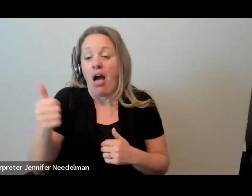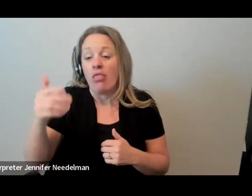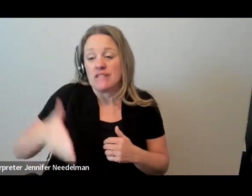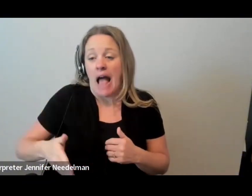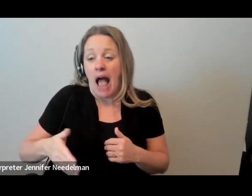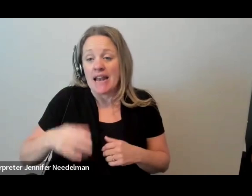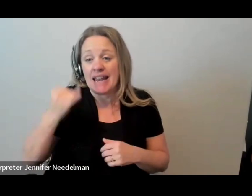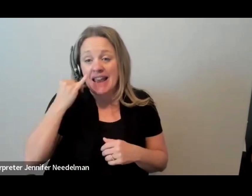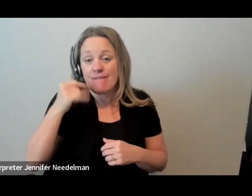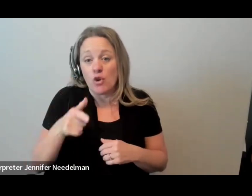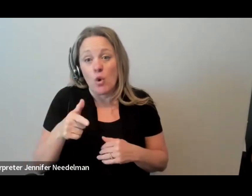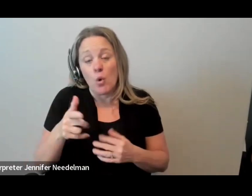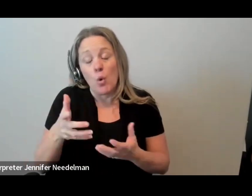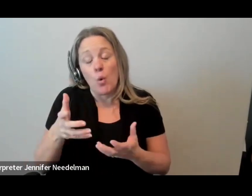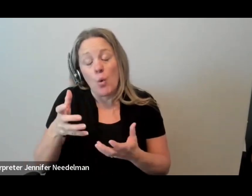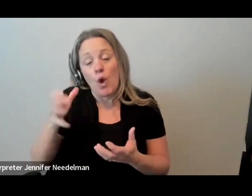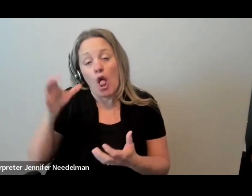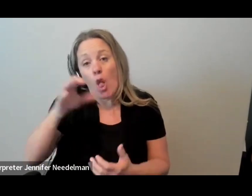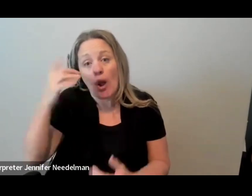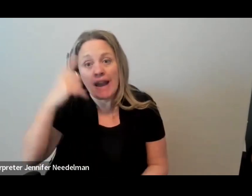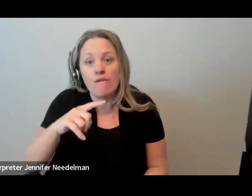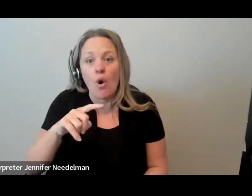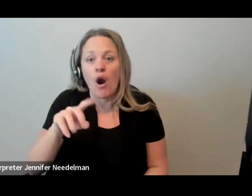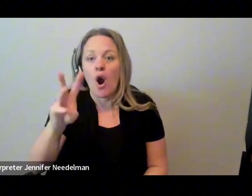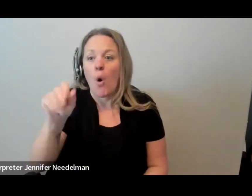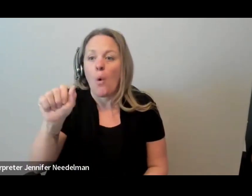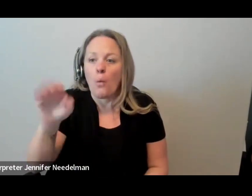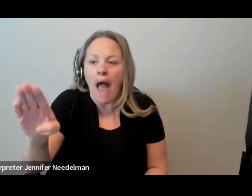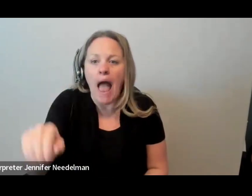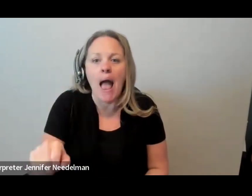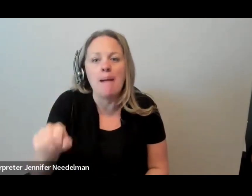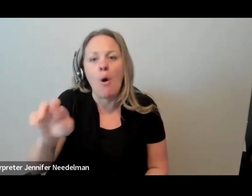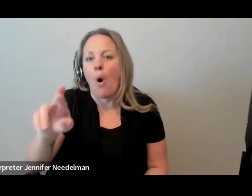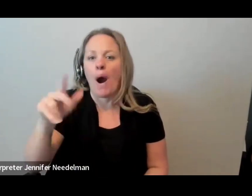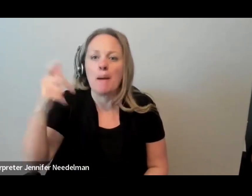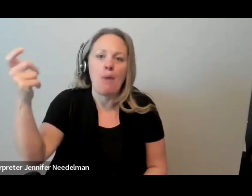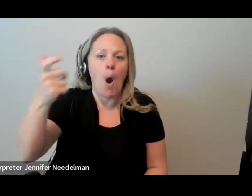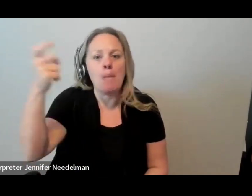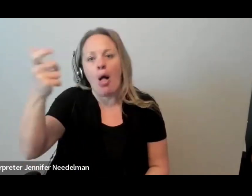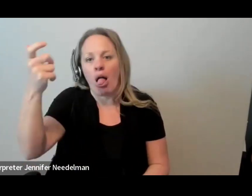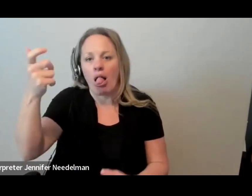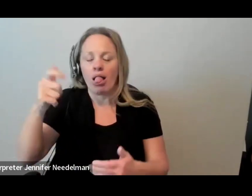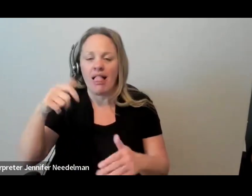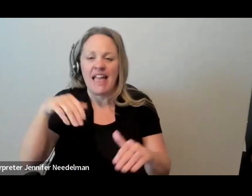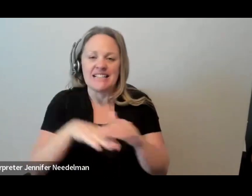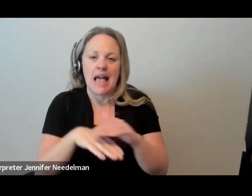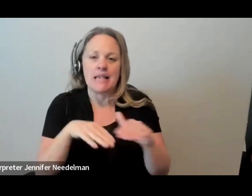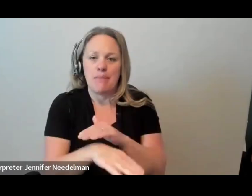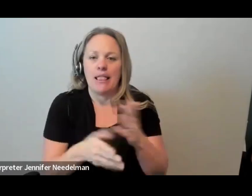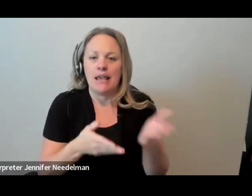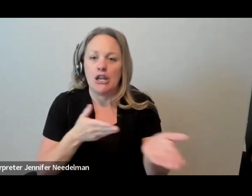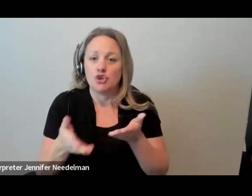if you are looking for a web or mobile accessibility service to use, there's